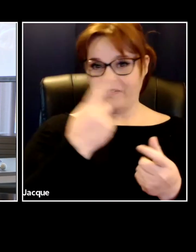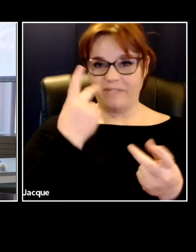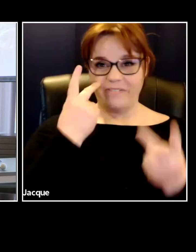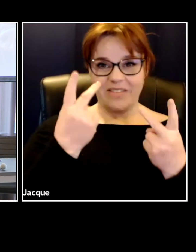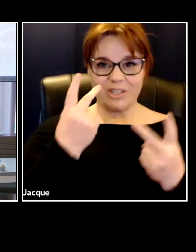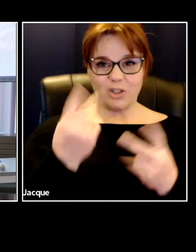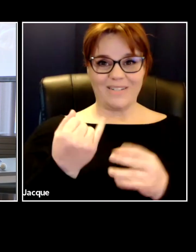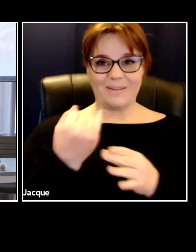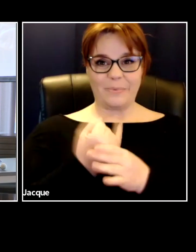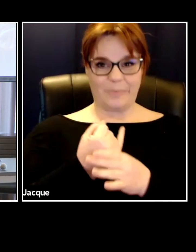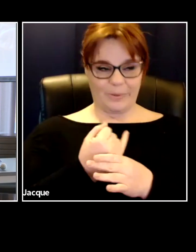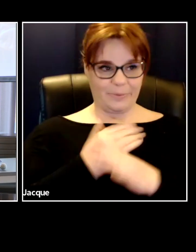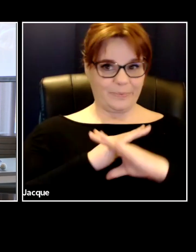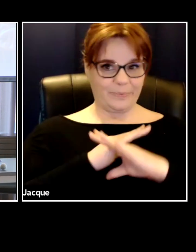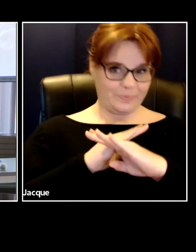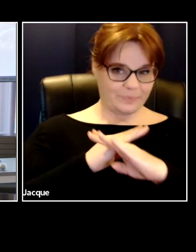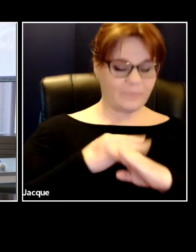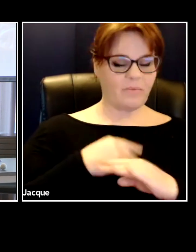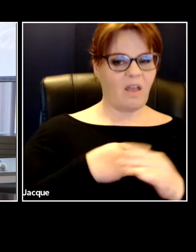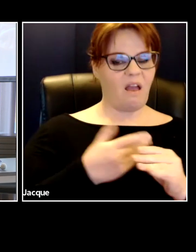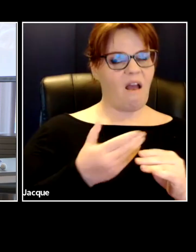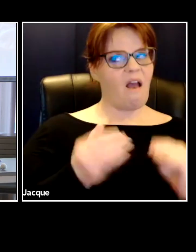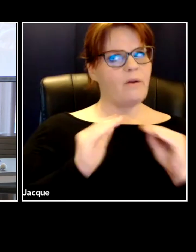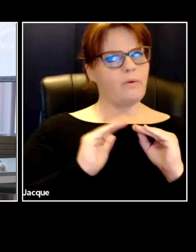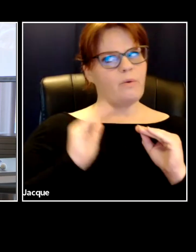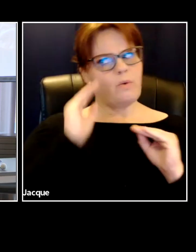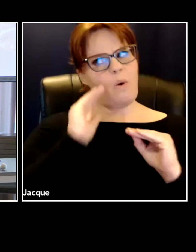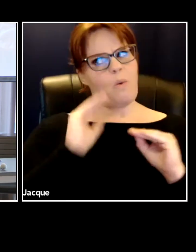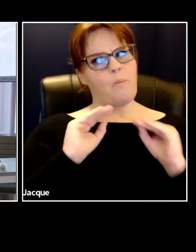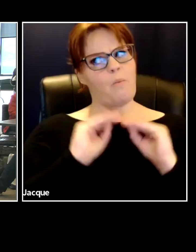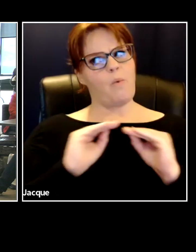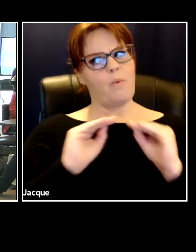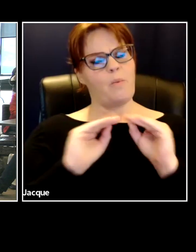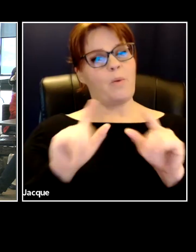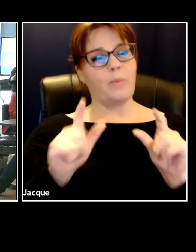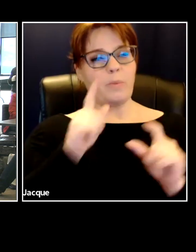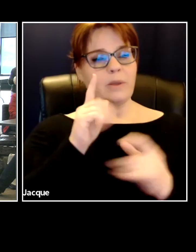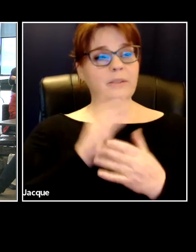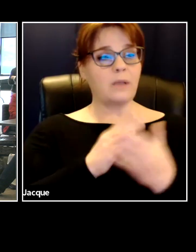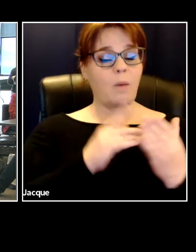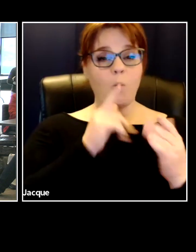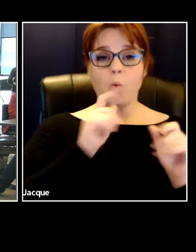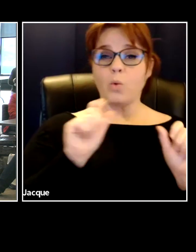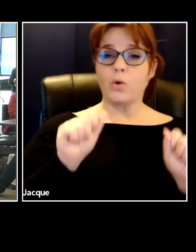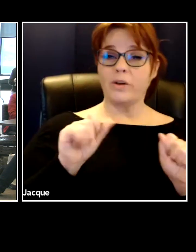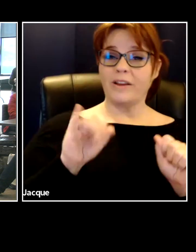I increasingly know more and more people who are like somewhere like they could if they had to but